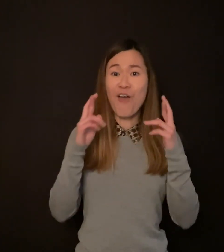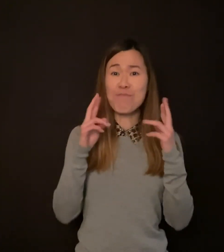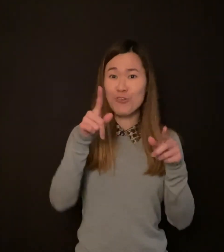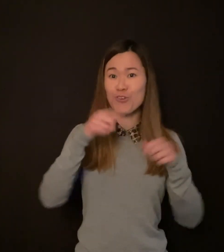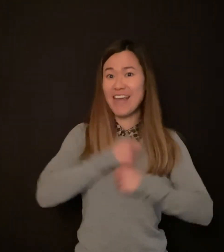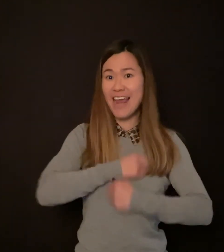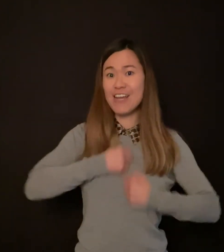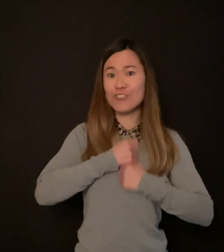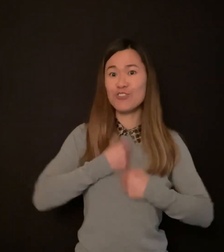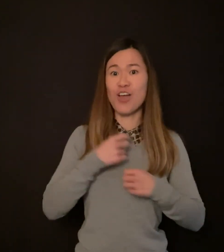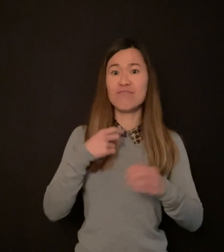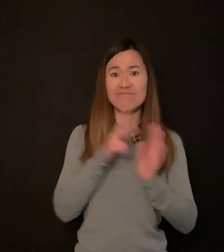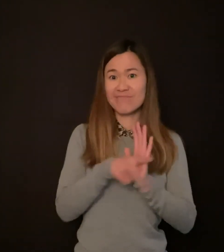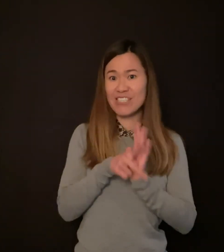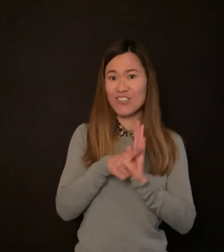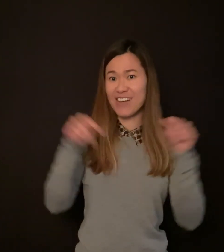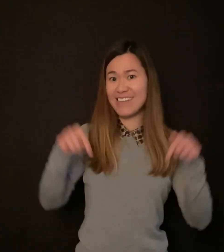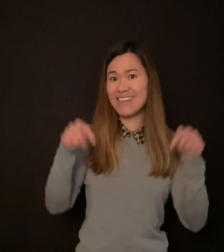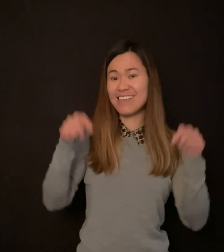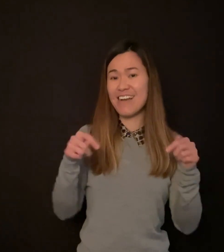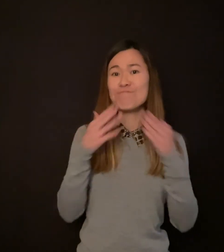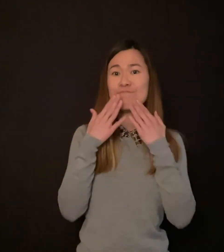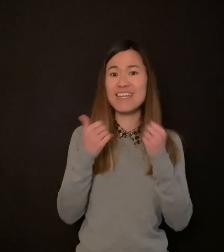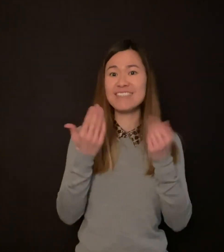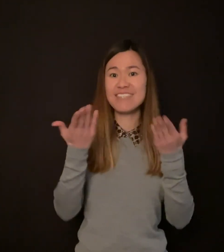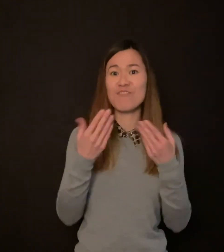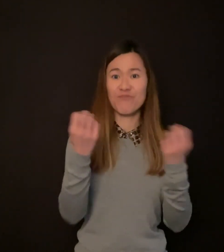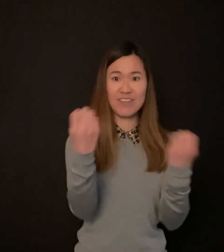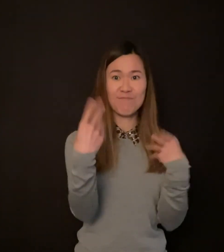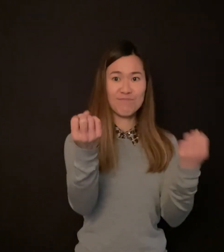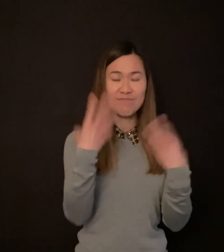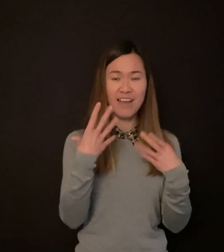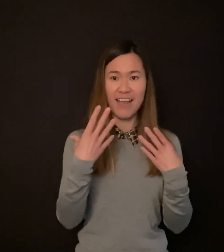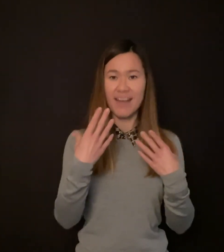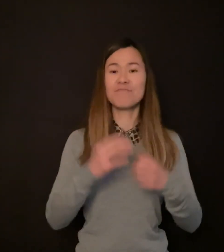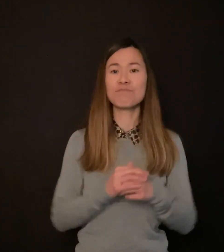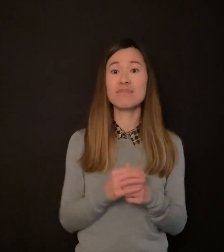house work, family issues.